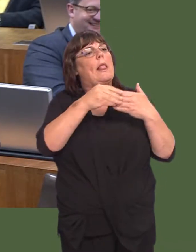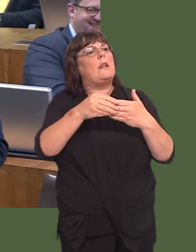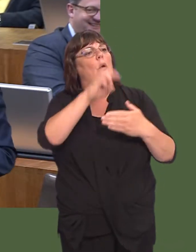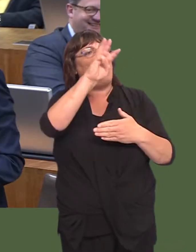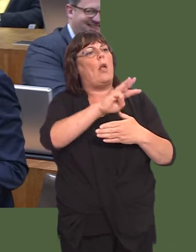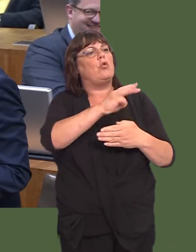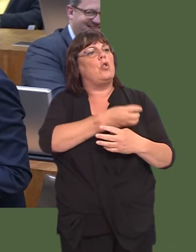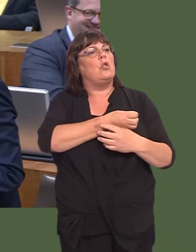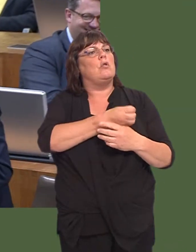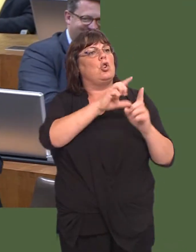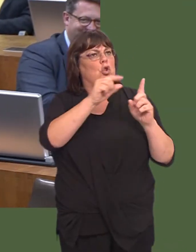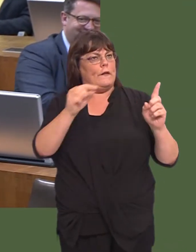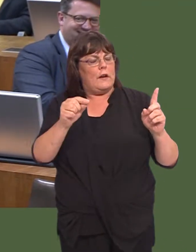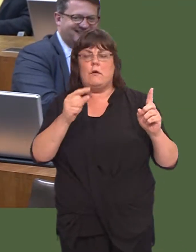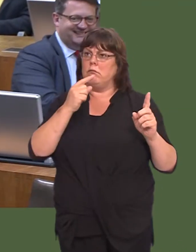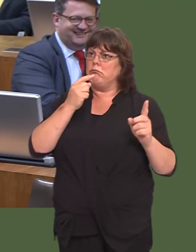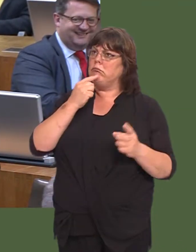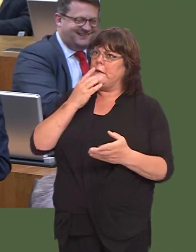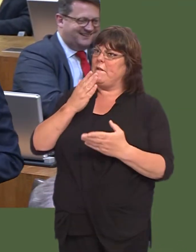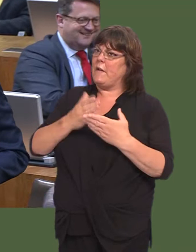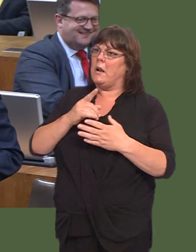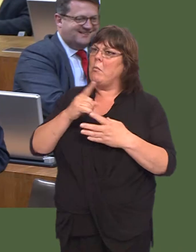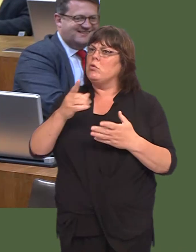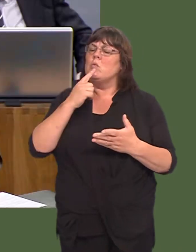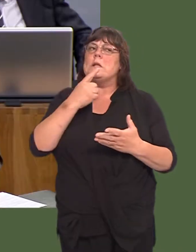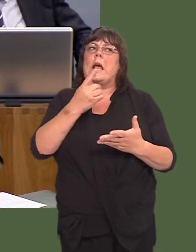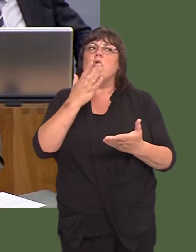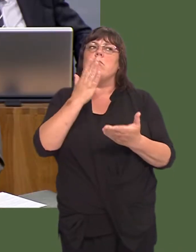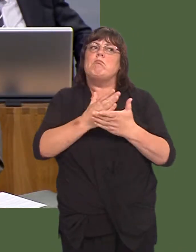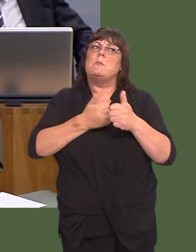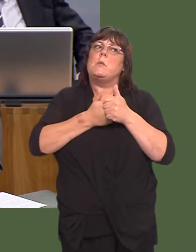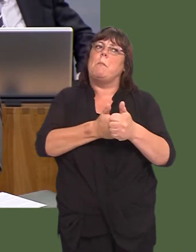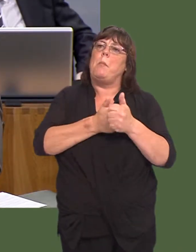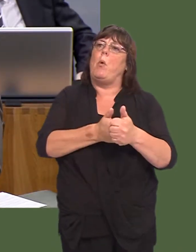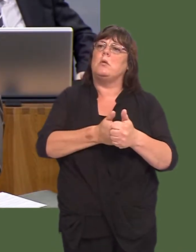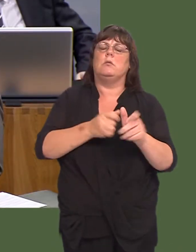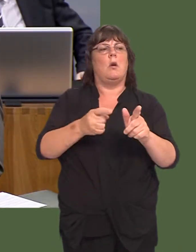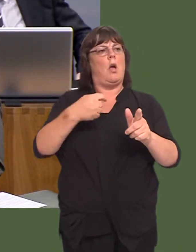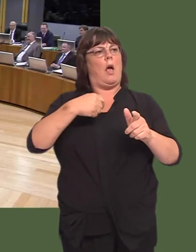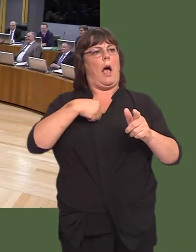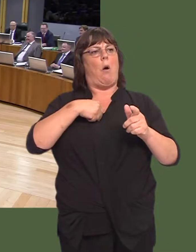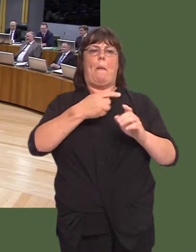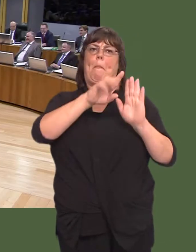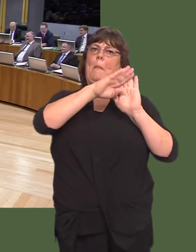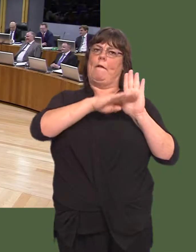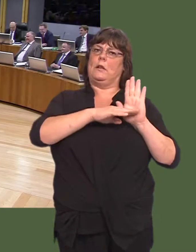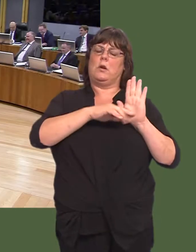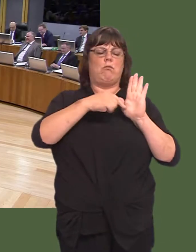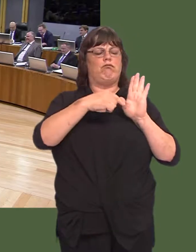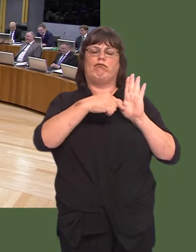Well, stunningly true as a fact, but hardly a great vote of confidence in him. We are proud of the manifesto that we are standing on.